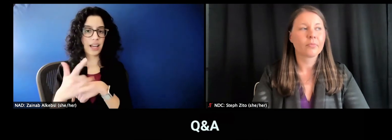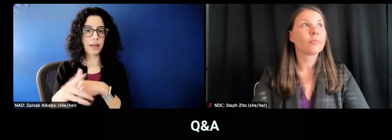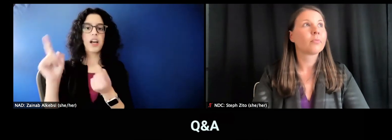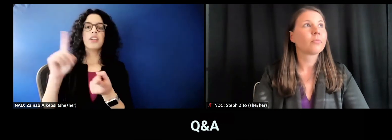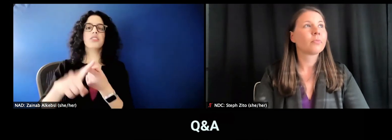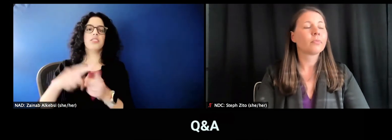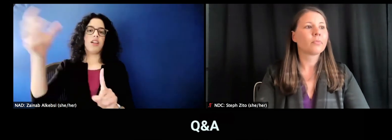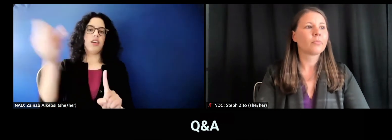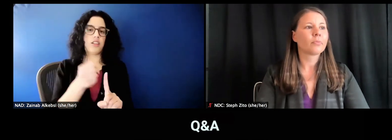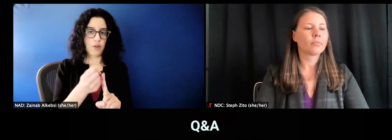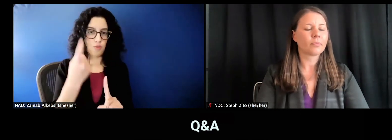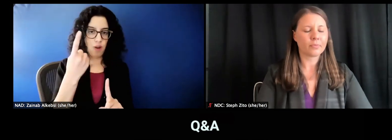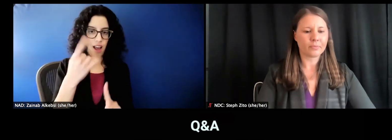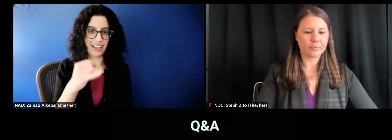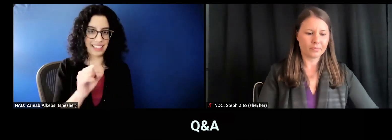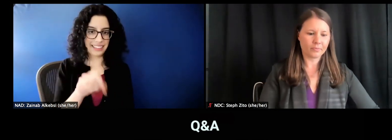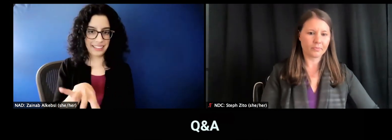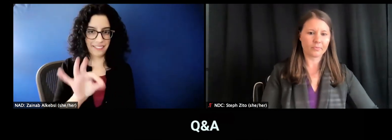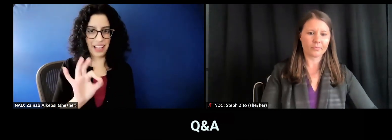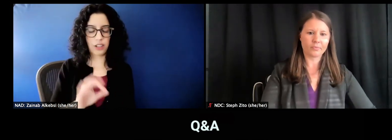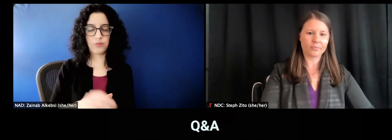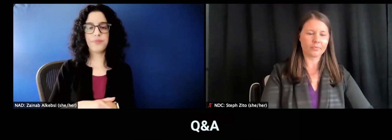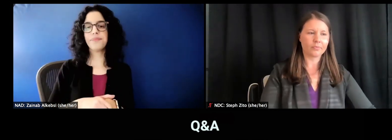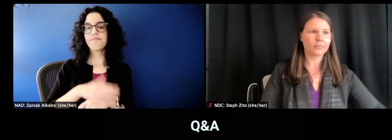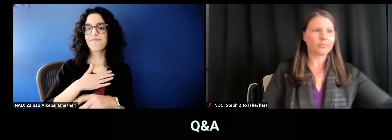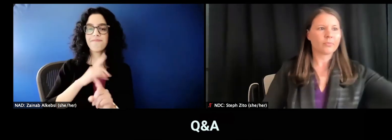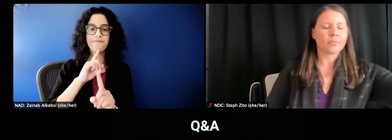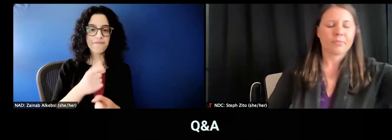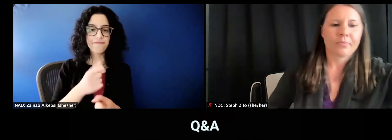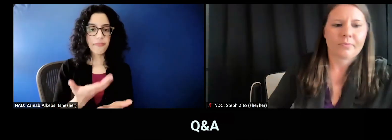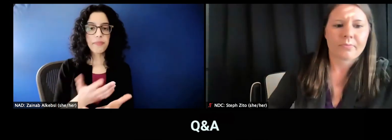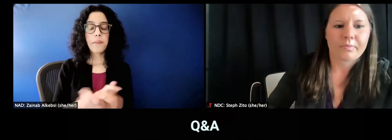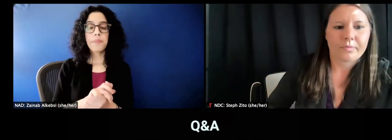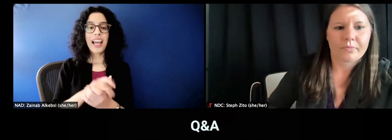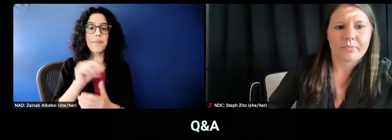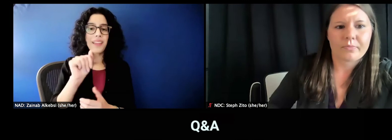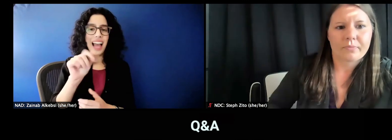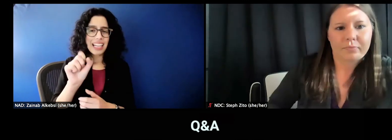until one is found. I am happy to answer that question.